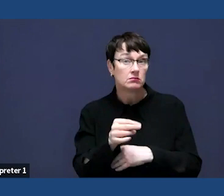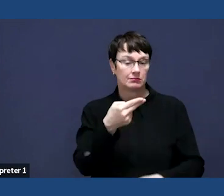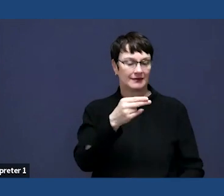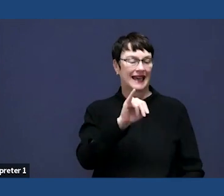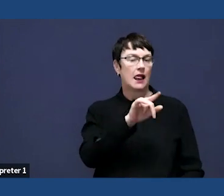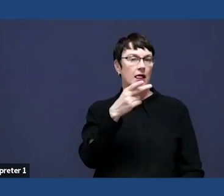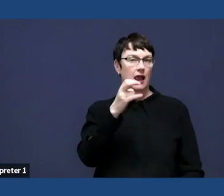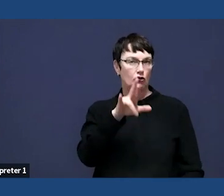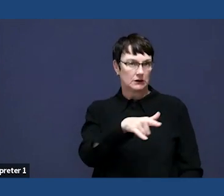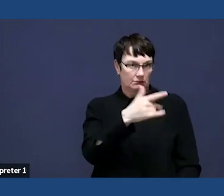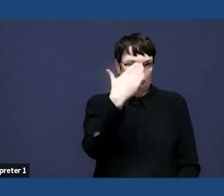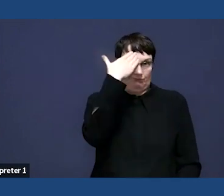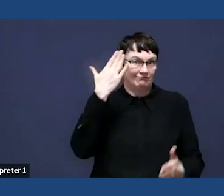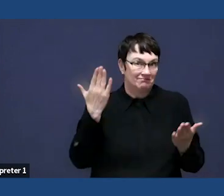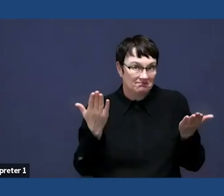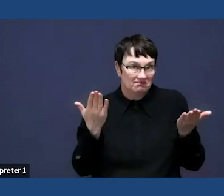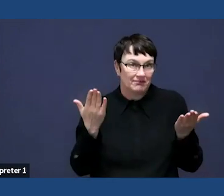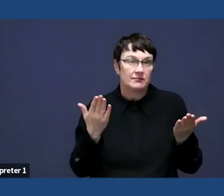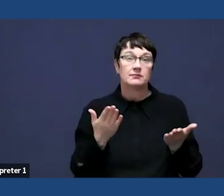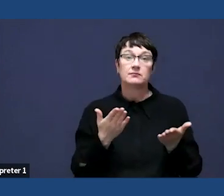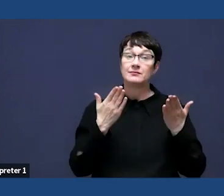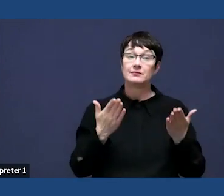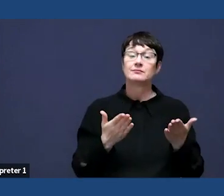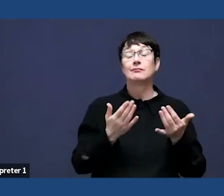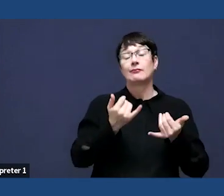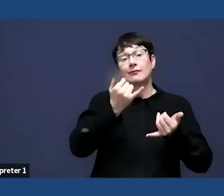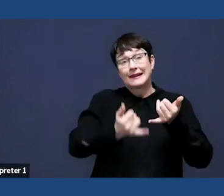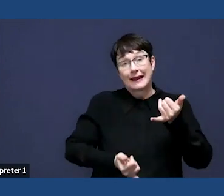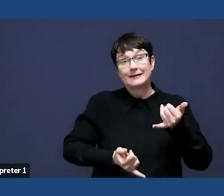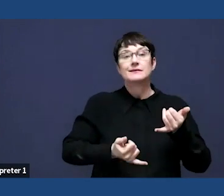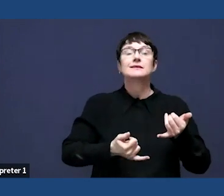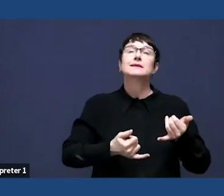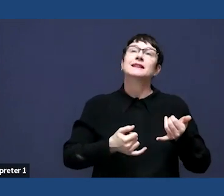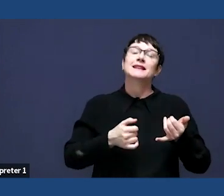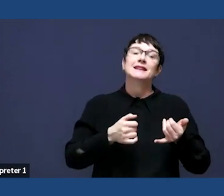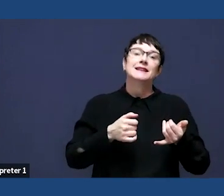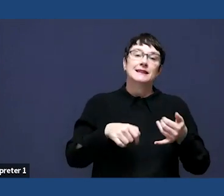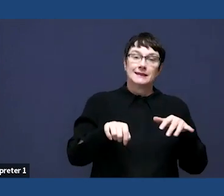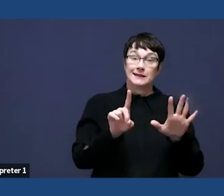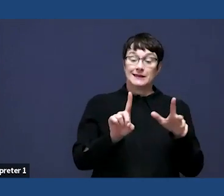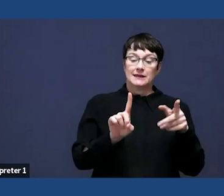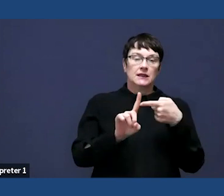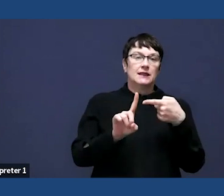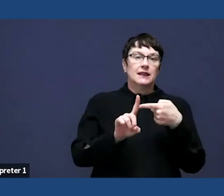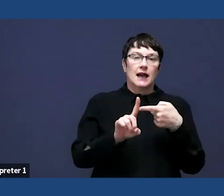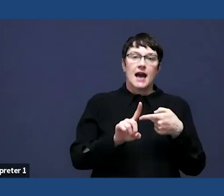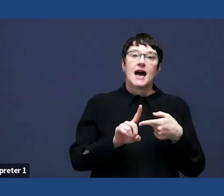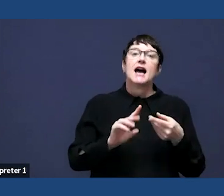The fact that we have Civil Society, United Nations, and private sector here, it really